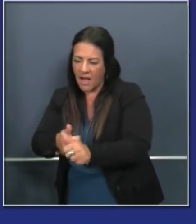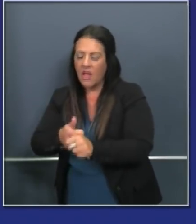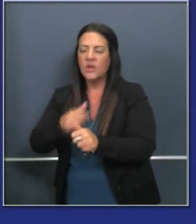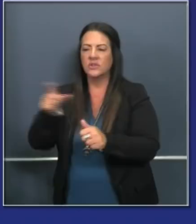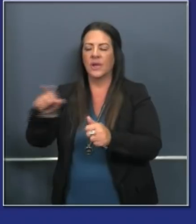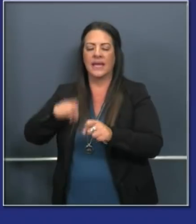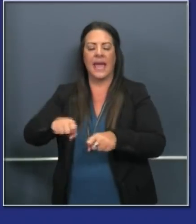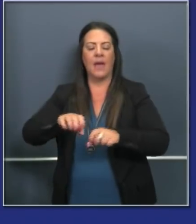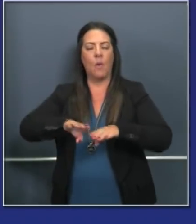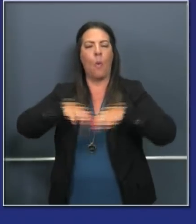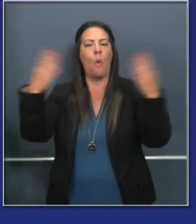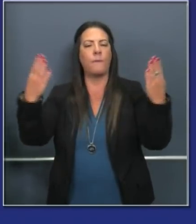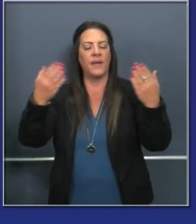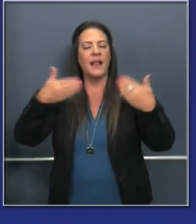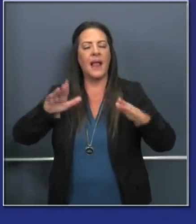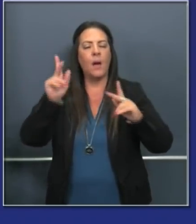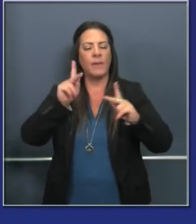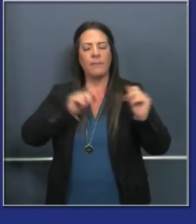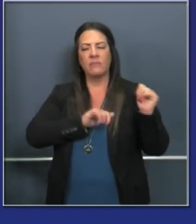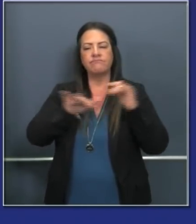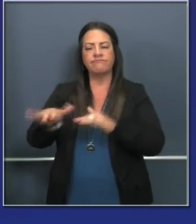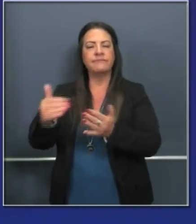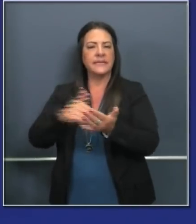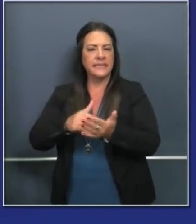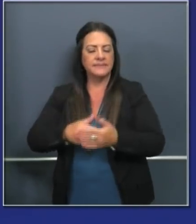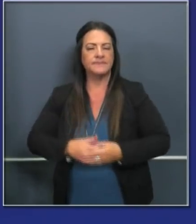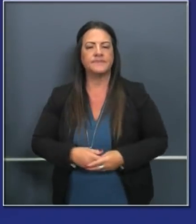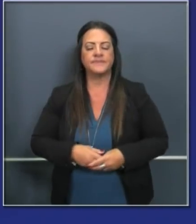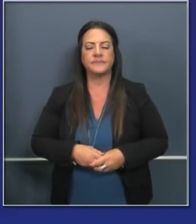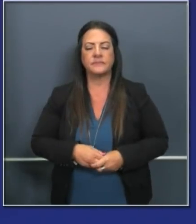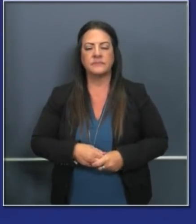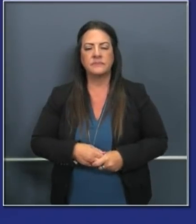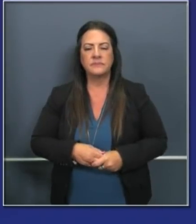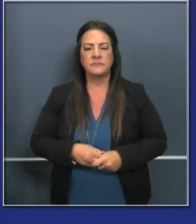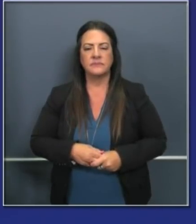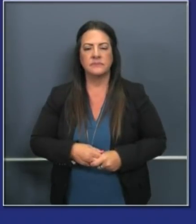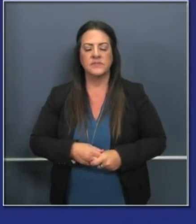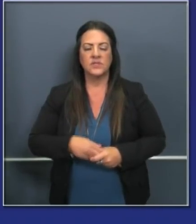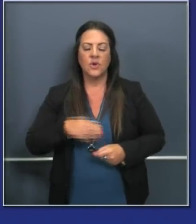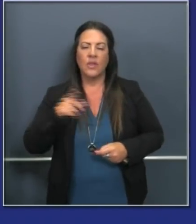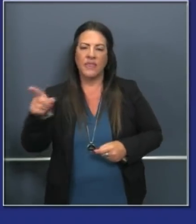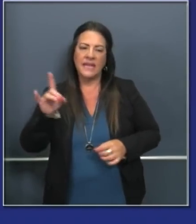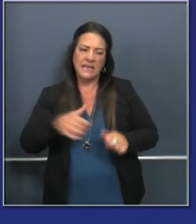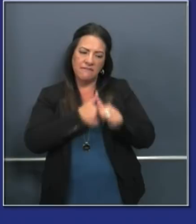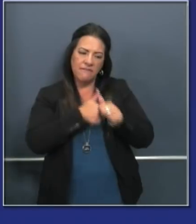CALIFORNIA HAD PAUSED ON PROVIDING GUIDELINES IN THAT